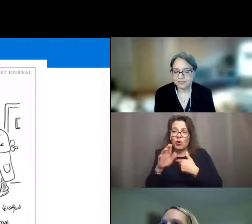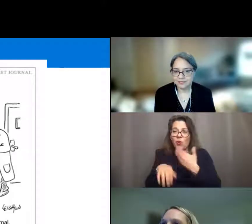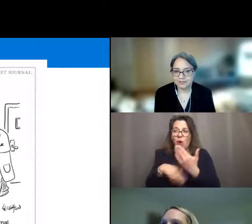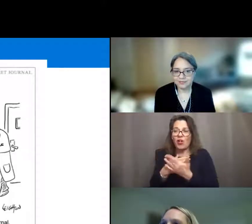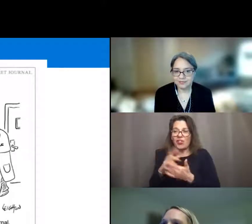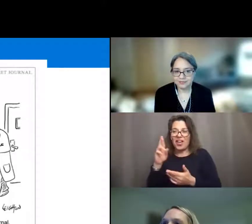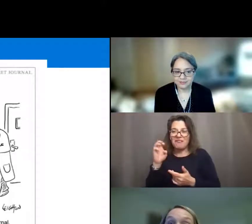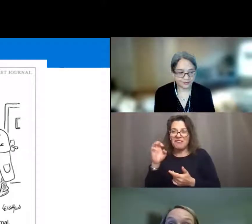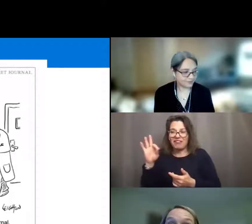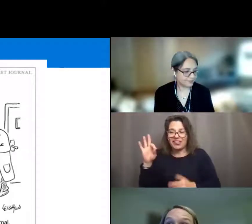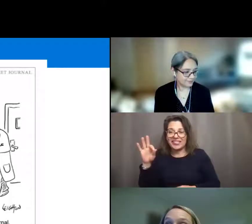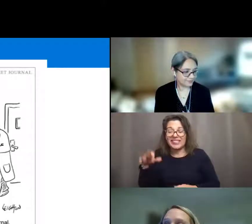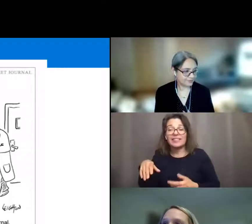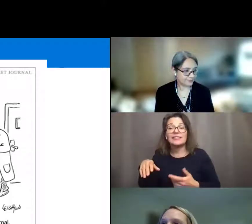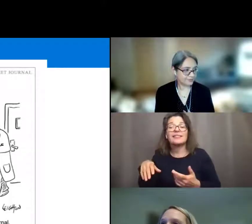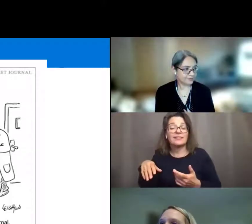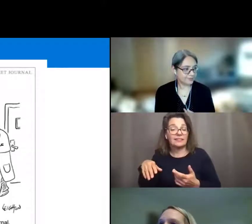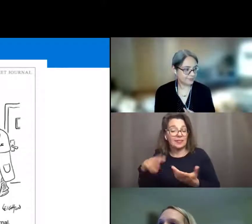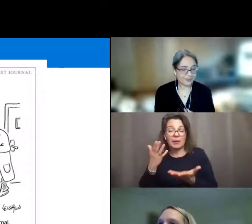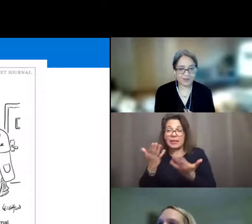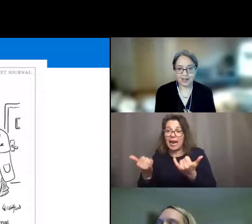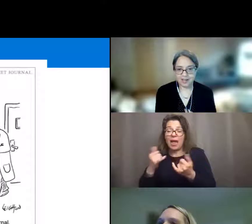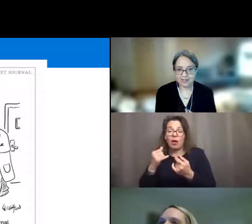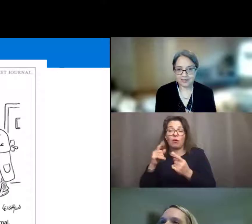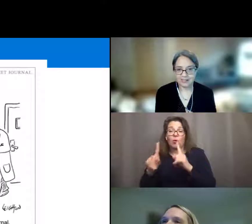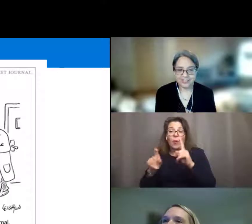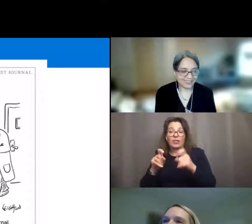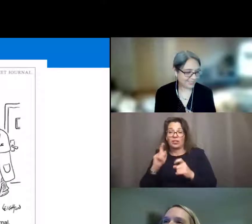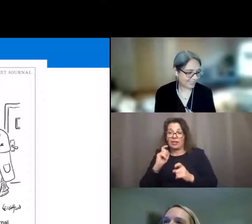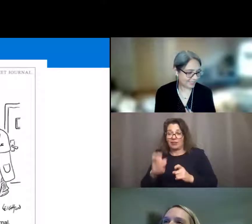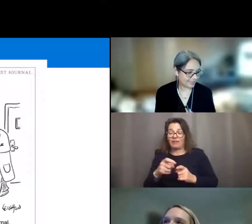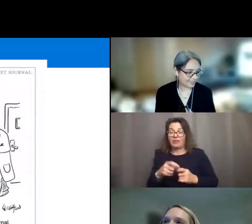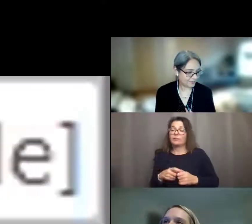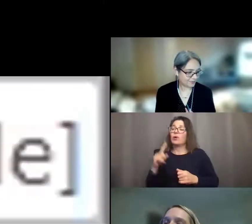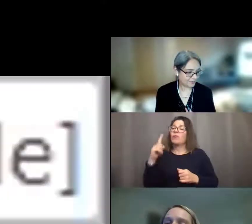but I'll hit you with some questions. Patricia Valdez: All right. Elyse Sullivan: So the first one is,